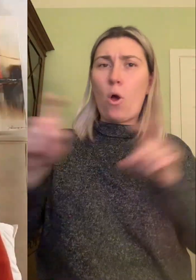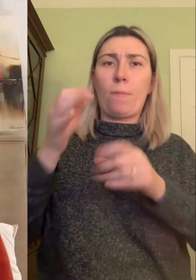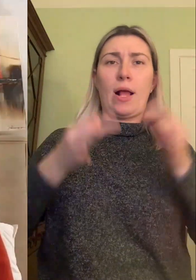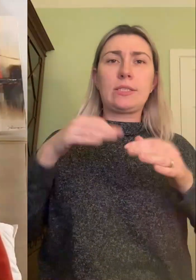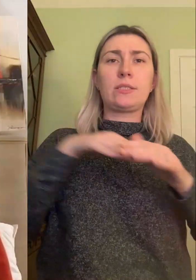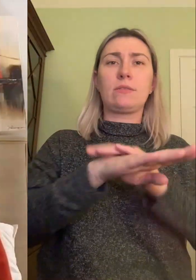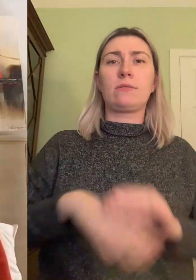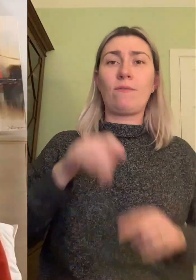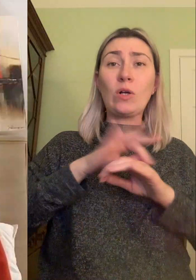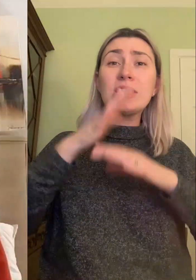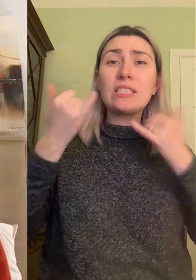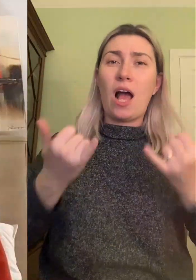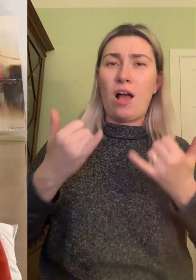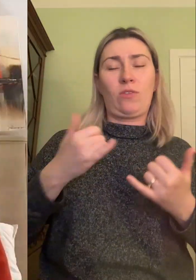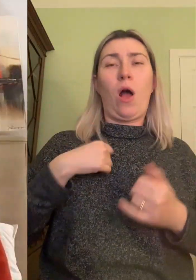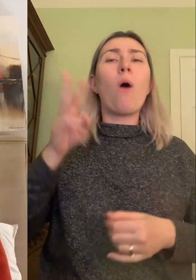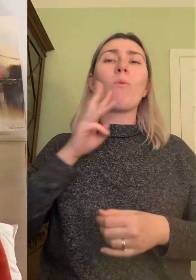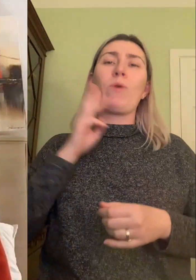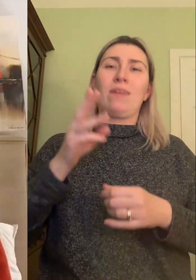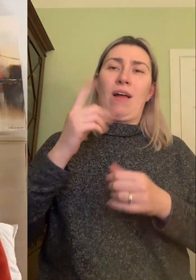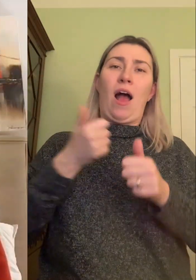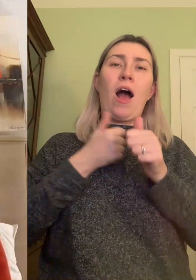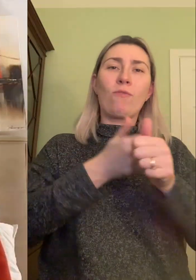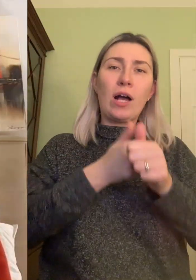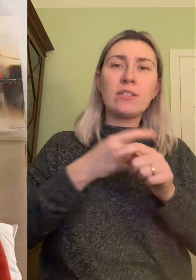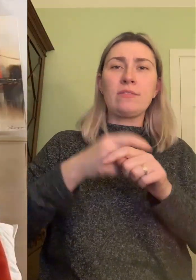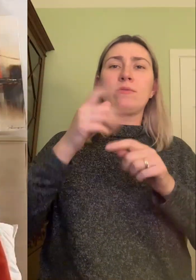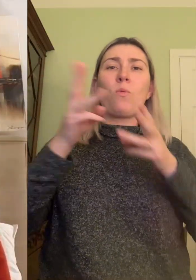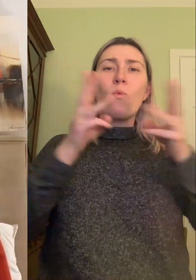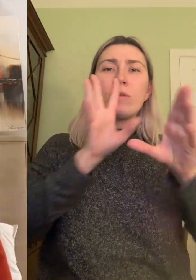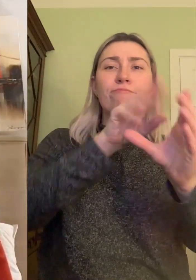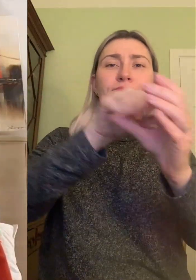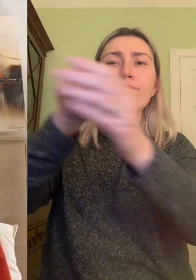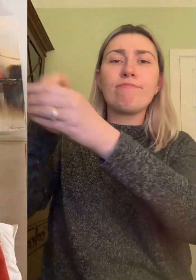But for now, I will do my advocacy and campaigning work on the outside.